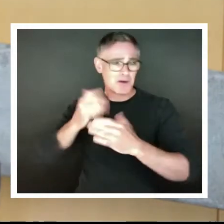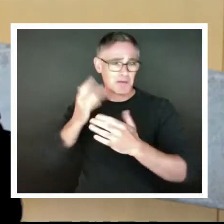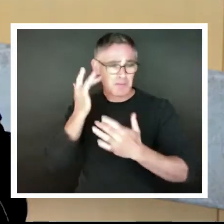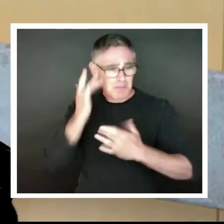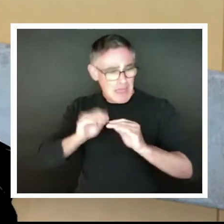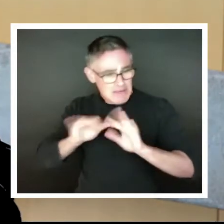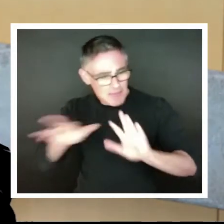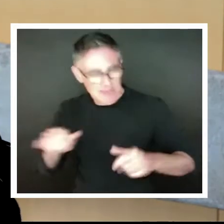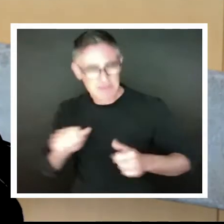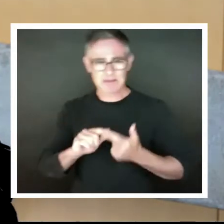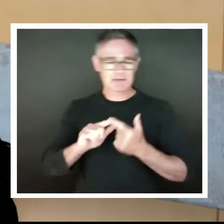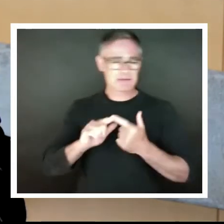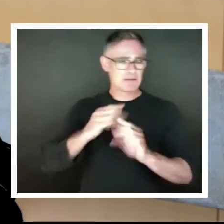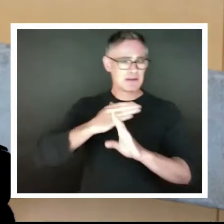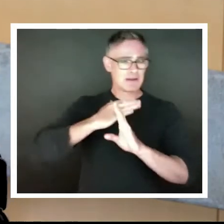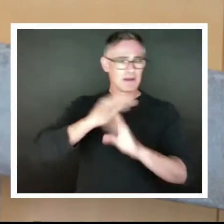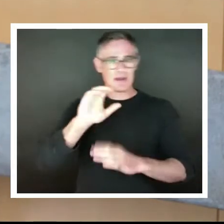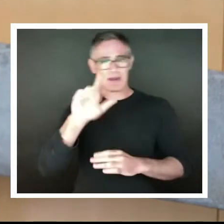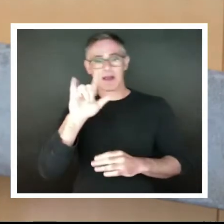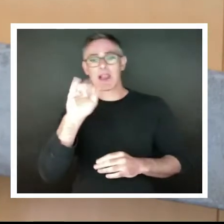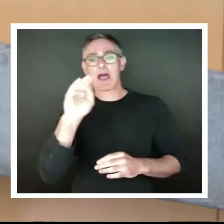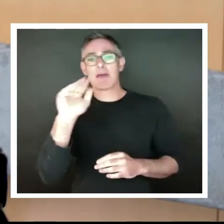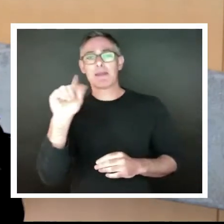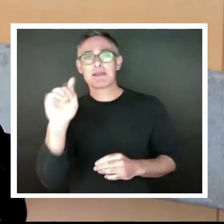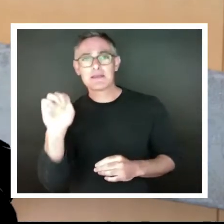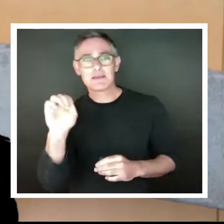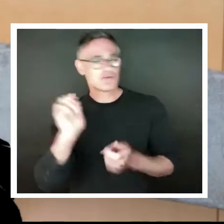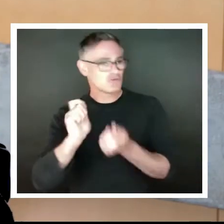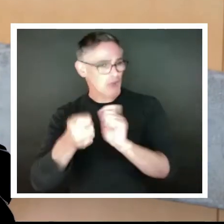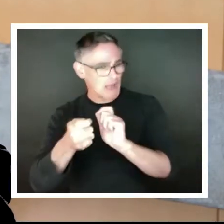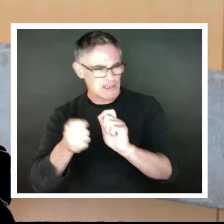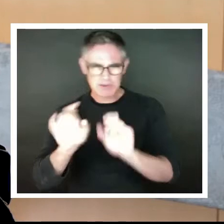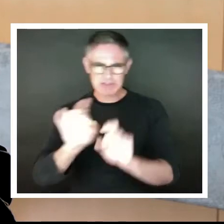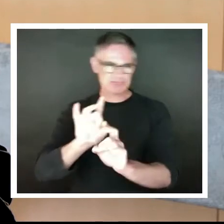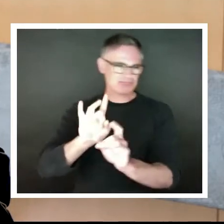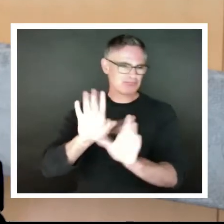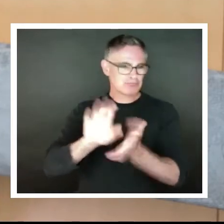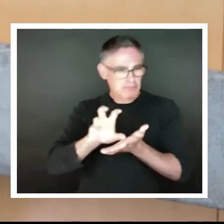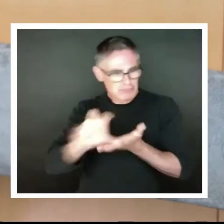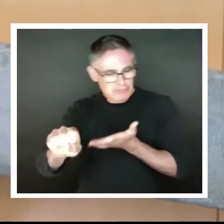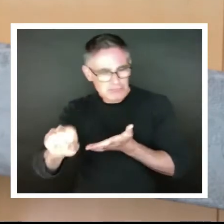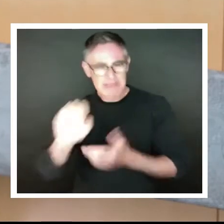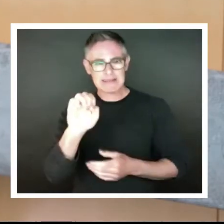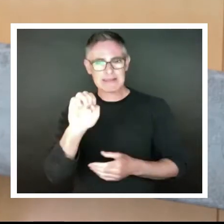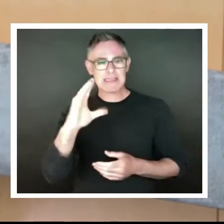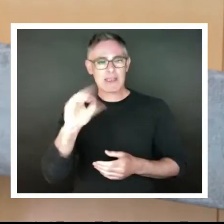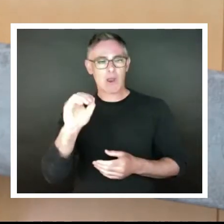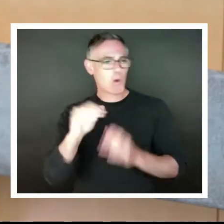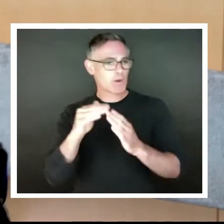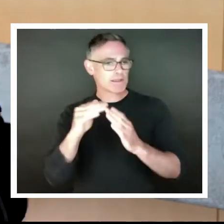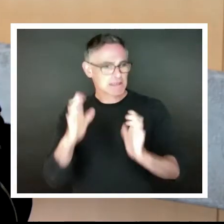which not only devastates natural ecosystems, but has a disproportionate impact on underserved communities.